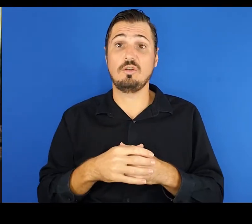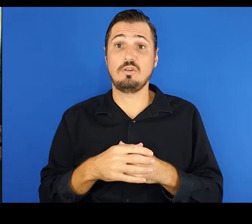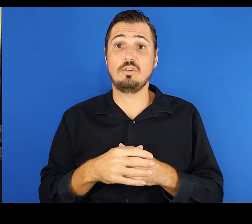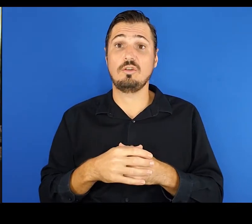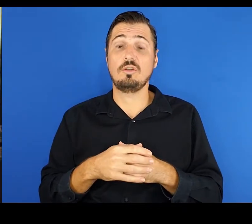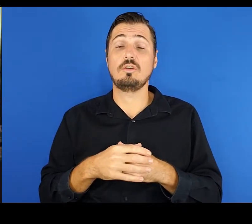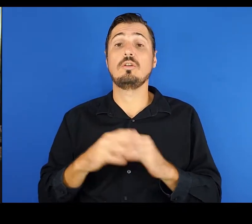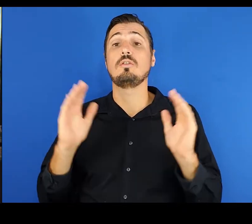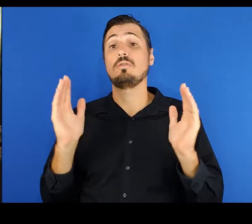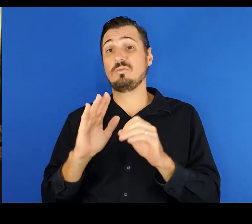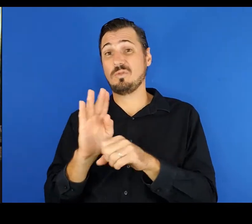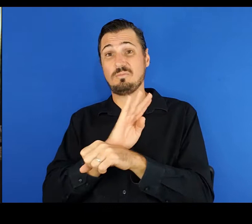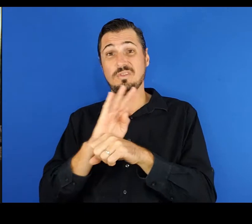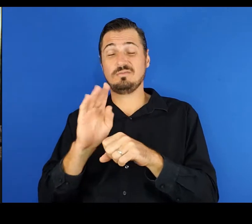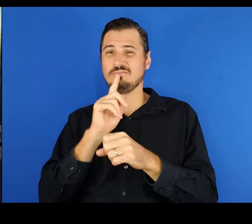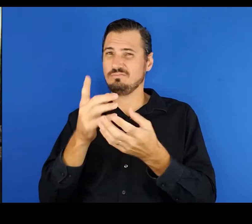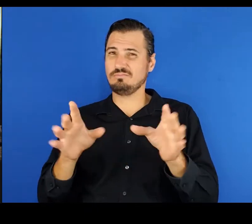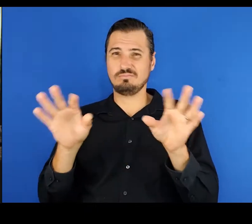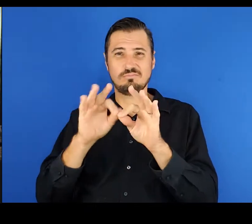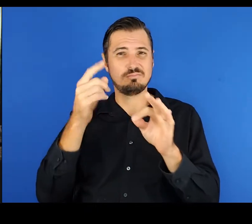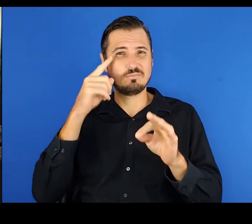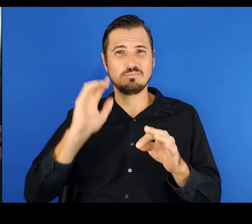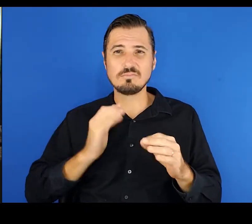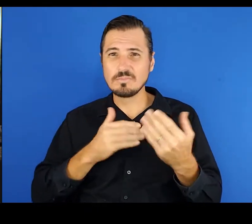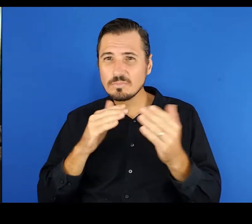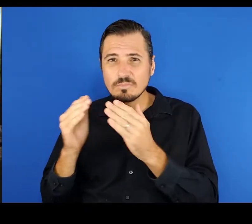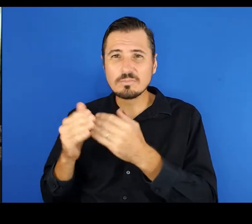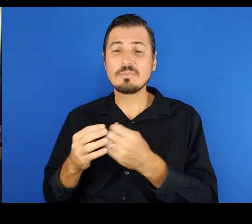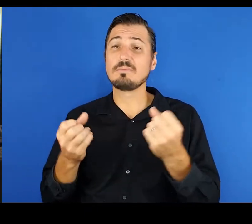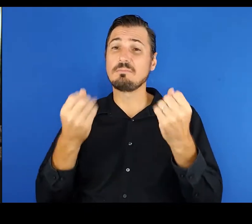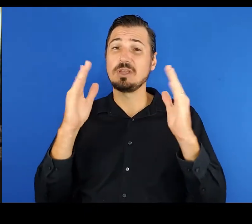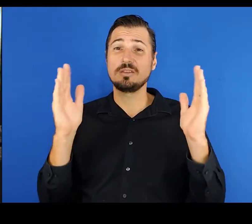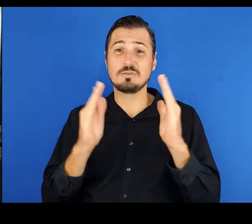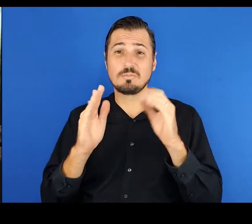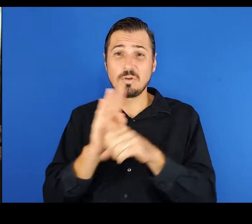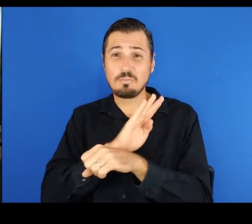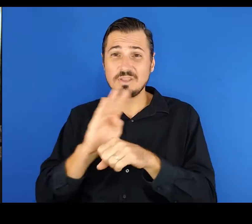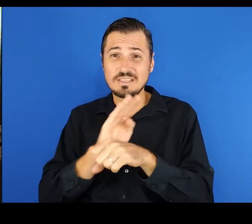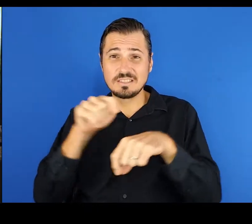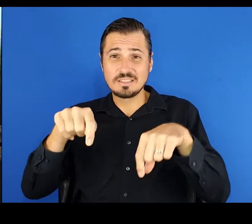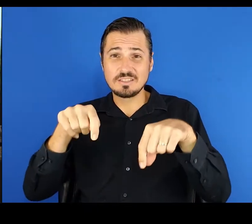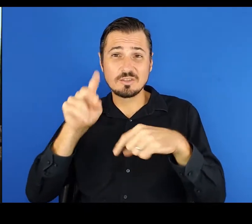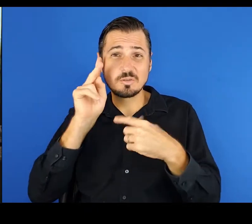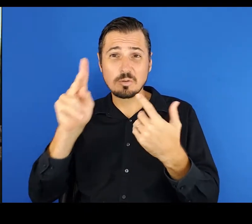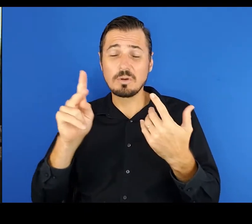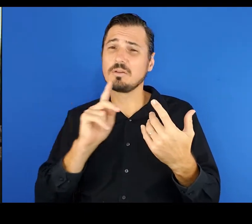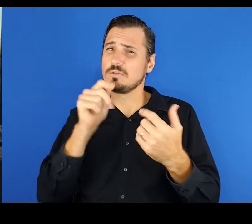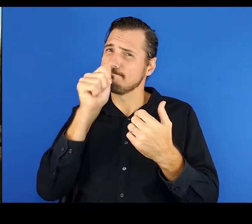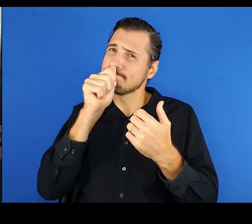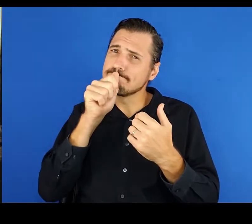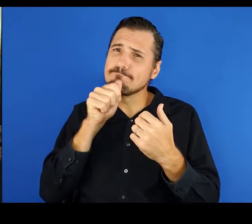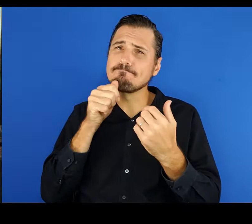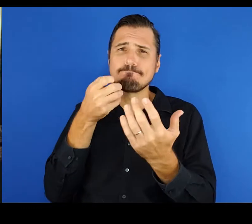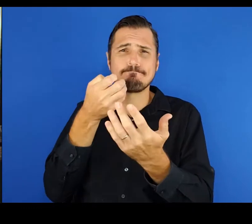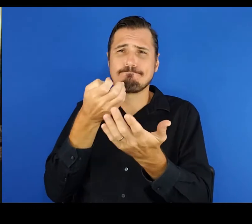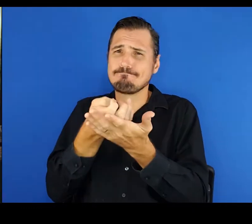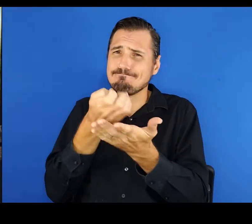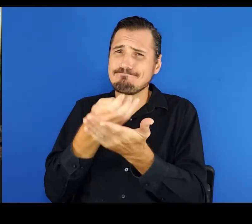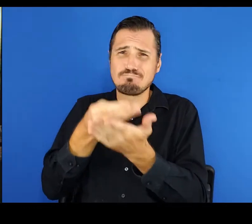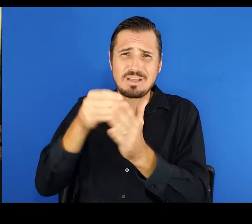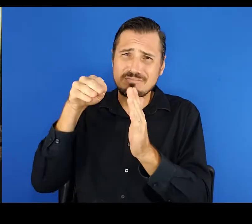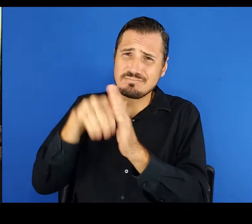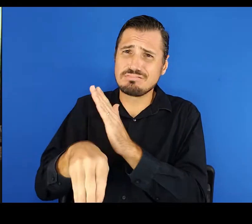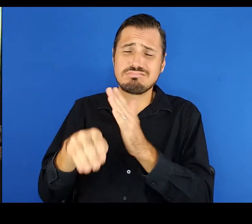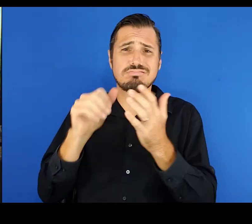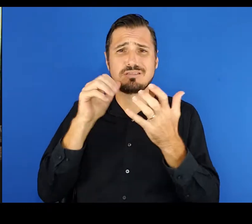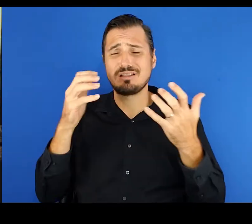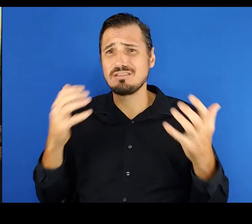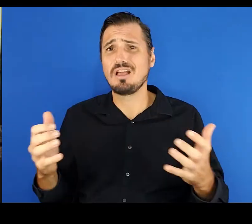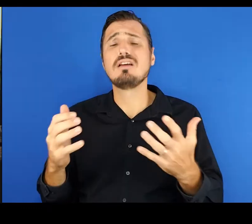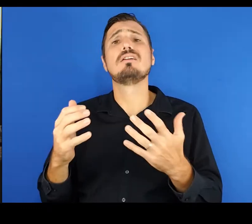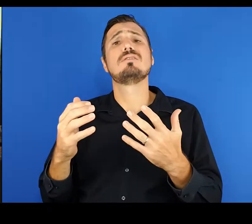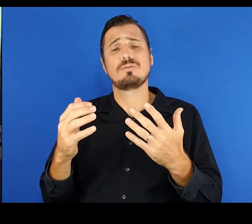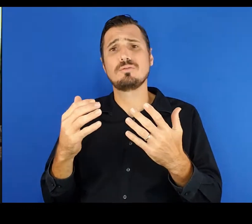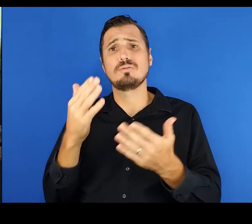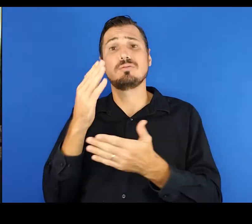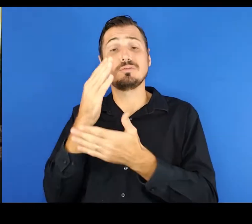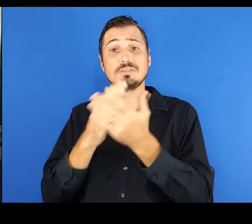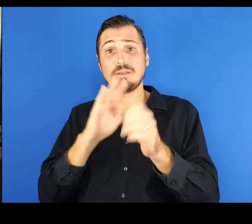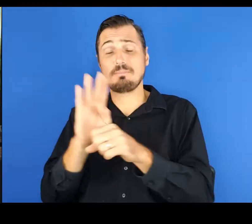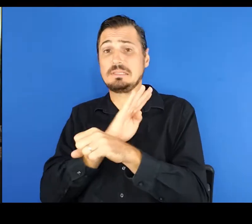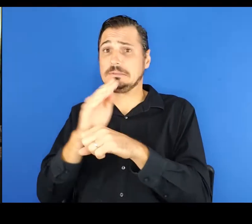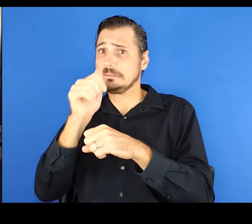Small business is at the core of our community, and many of our small businesses have suffered under this pandemic, and some have suffered in spite of doing everything that has been asked of